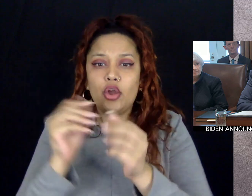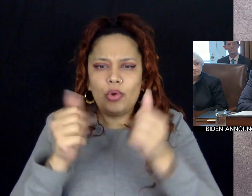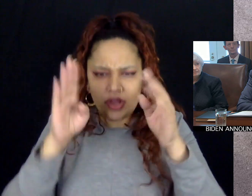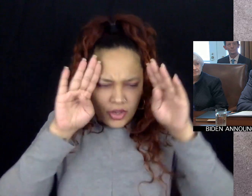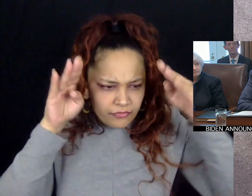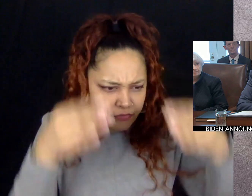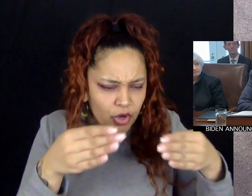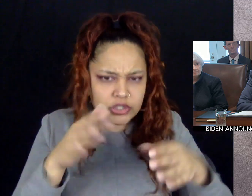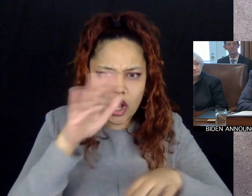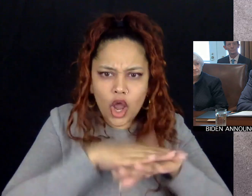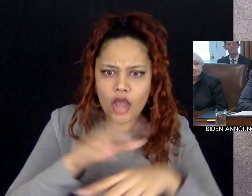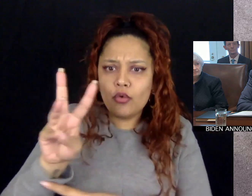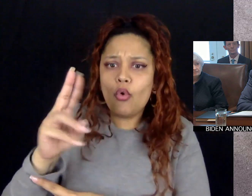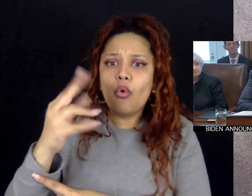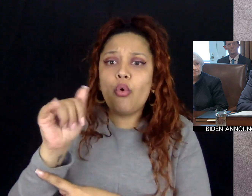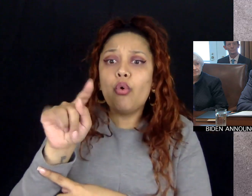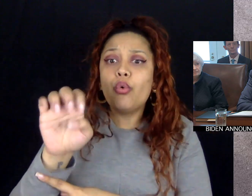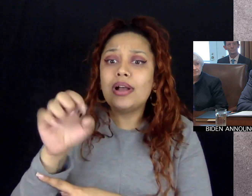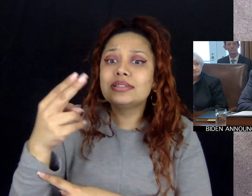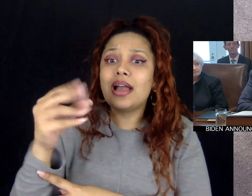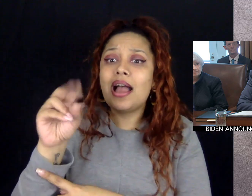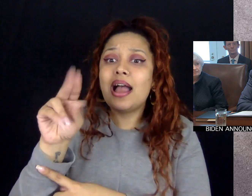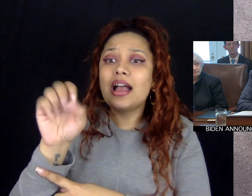Biden announced the sanctions during a cabinet meeting